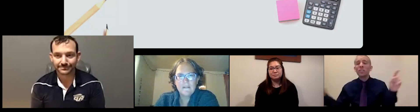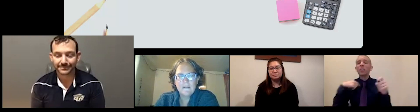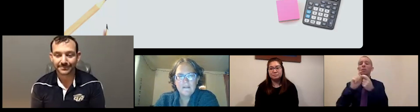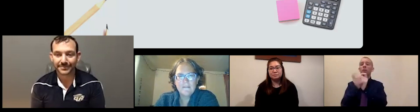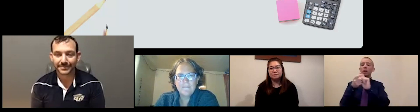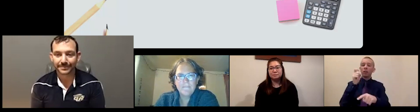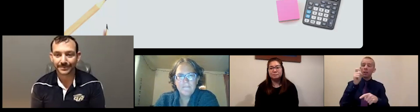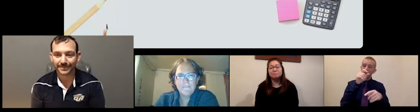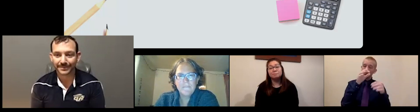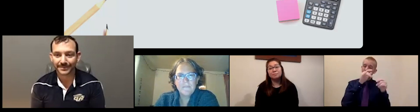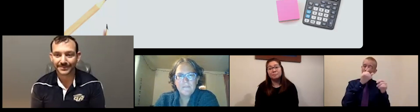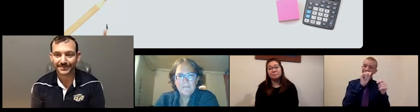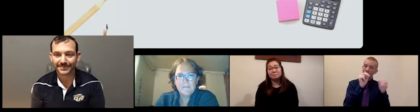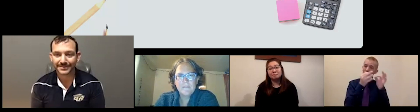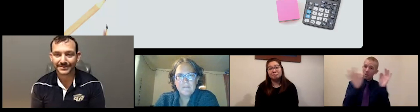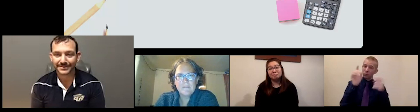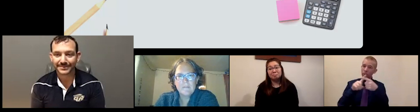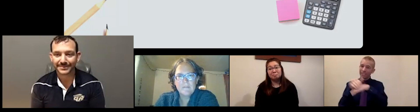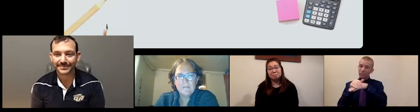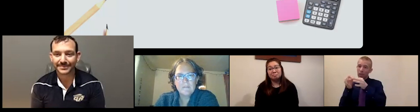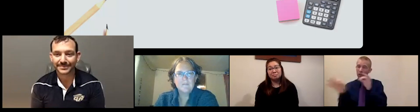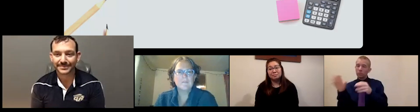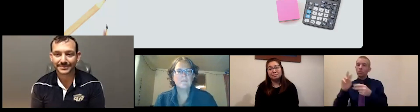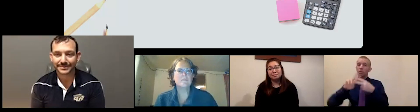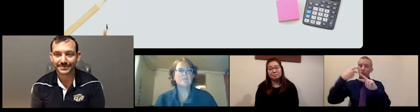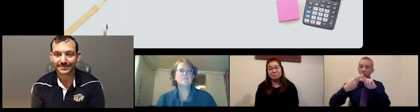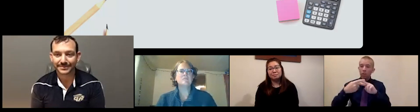I translated Latin language to English language,